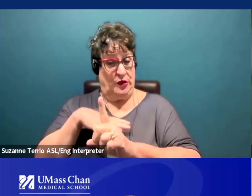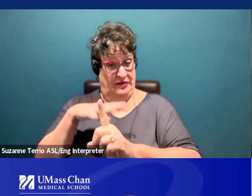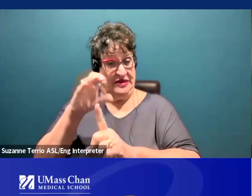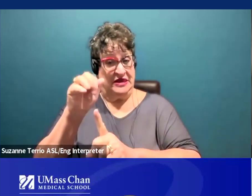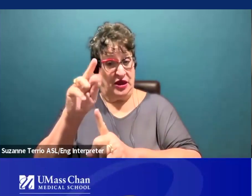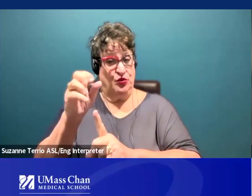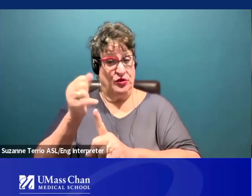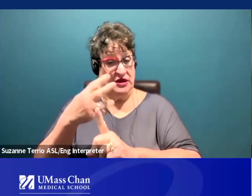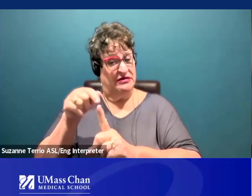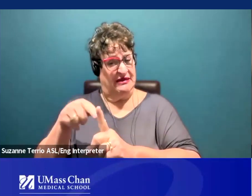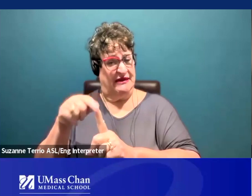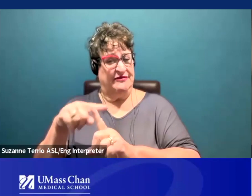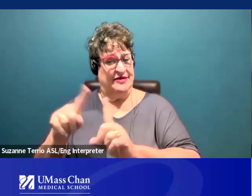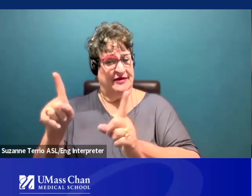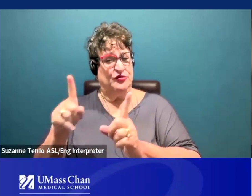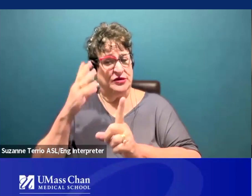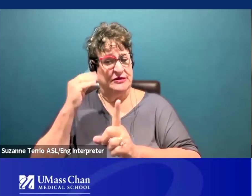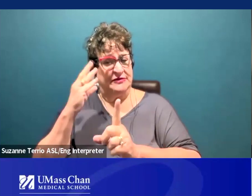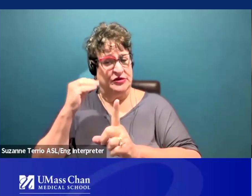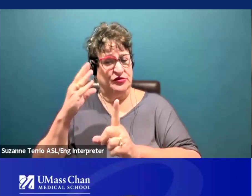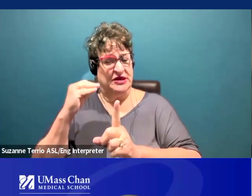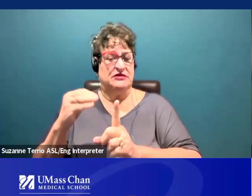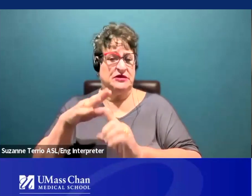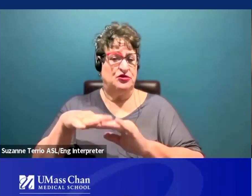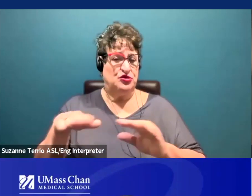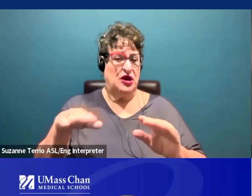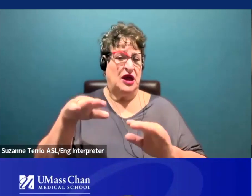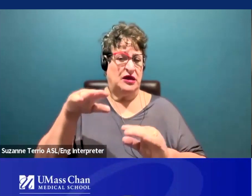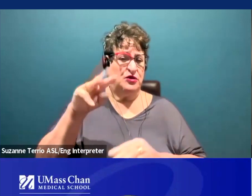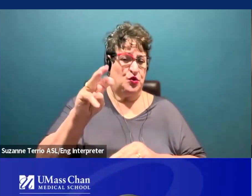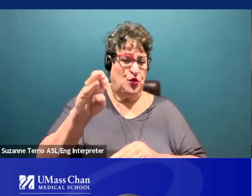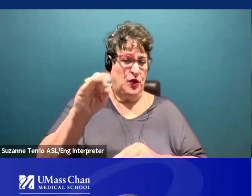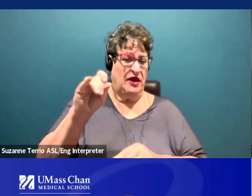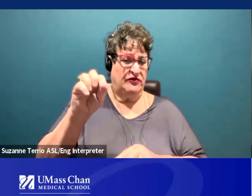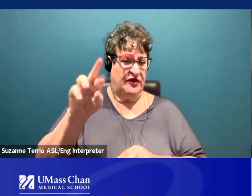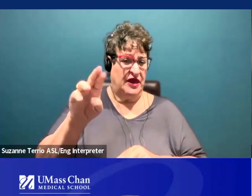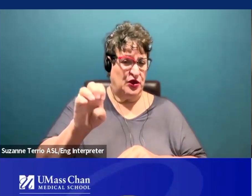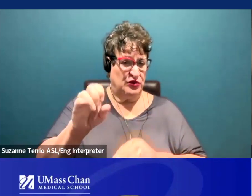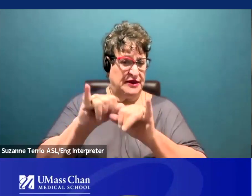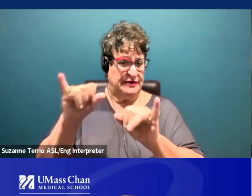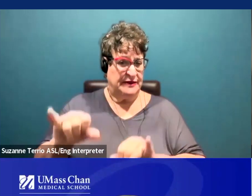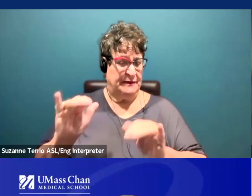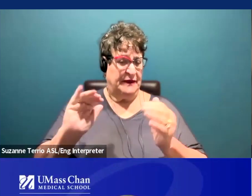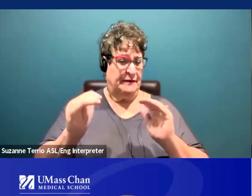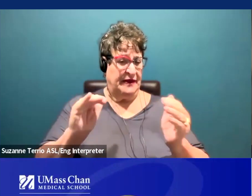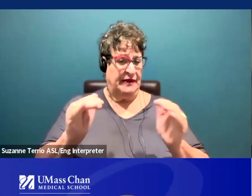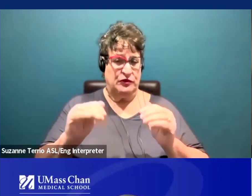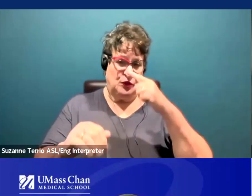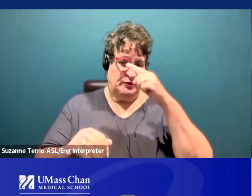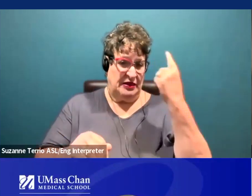the child welfare system than folks of color and also had family support when in reality, a lot of people with disabilities